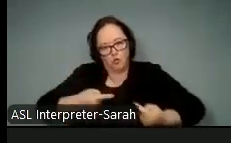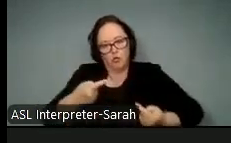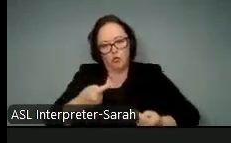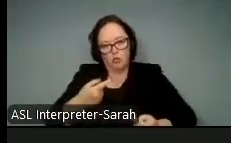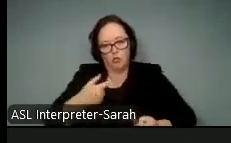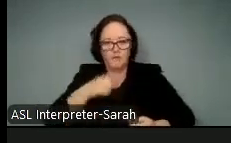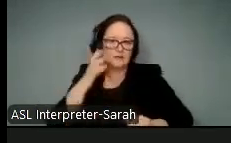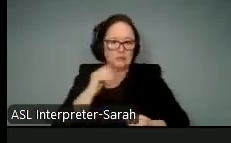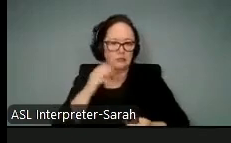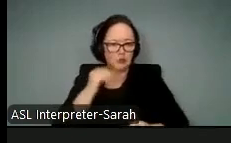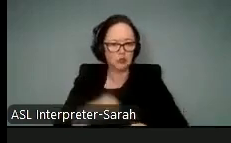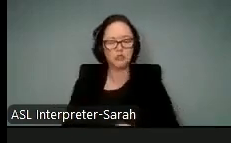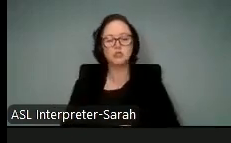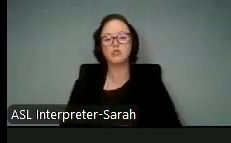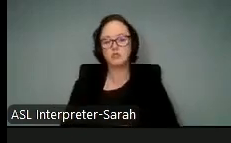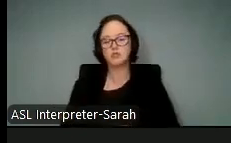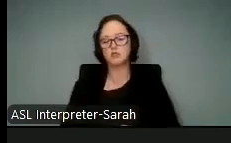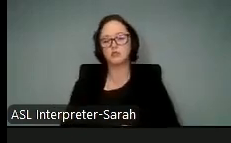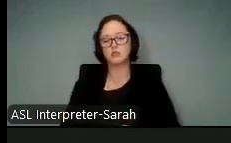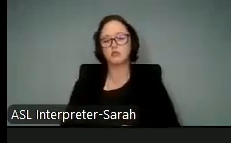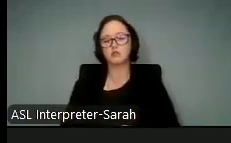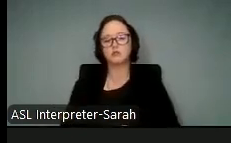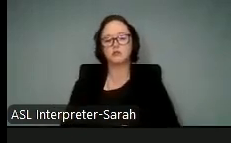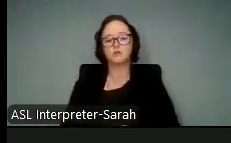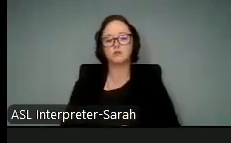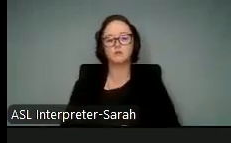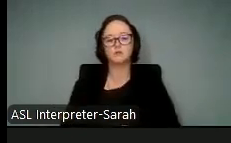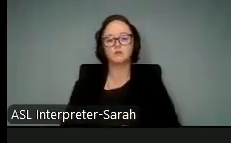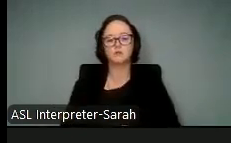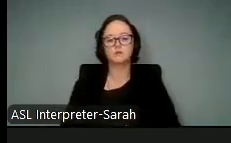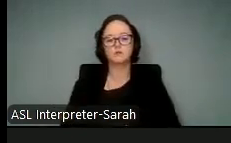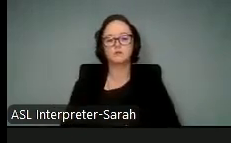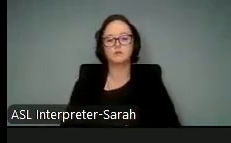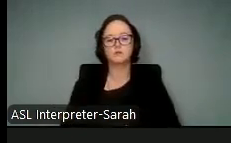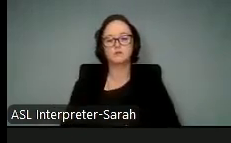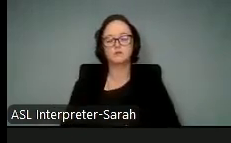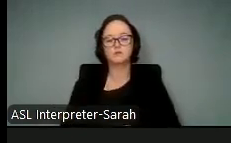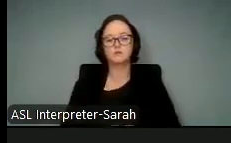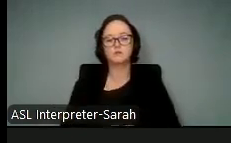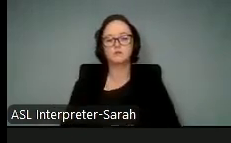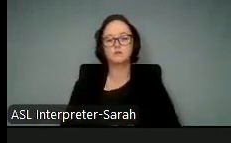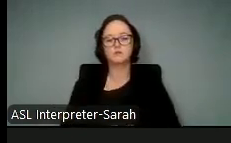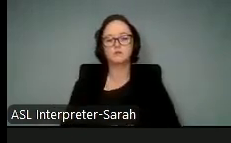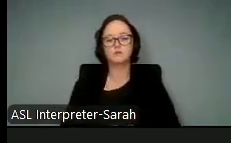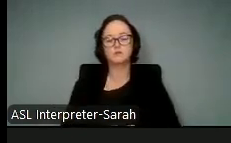And it looks like Tyler has been conversing.